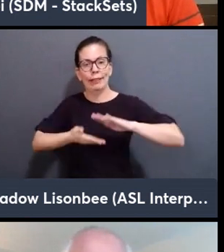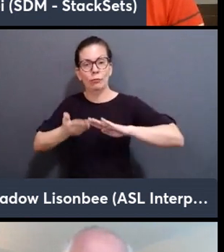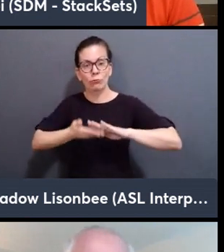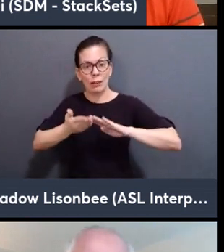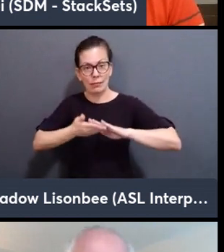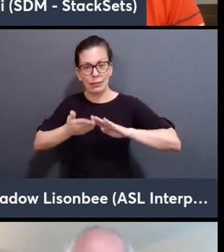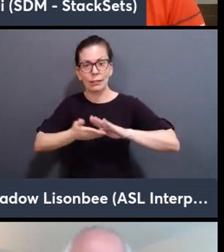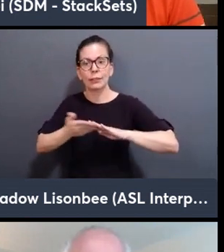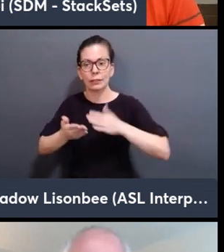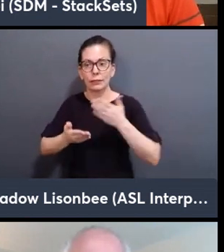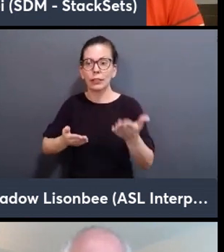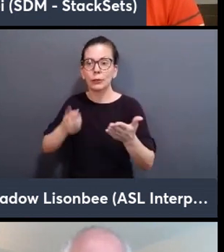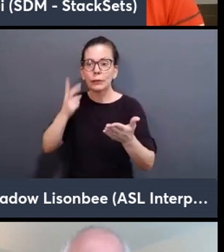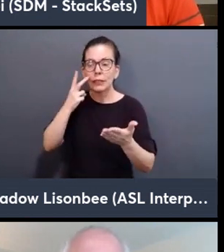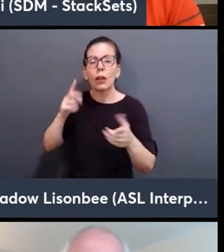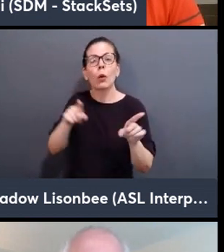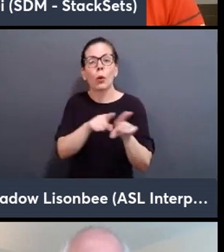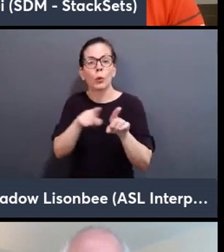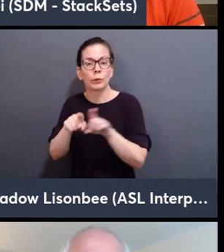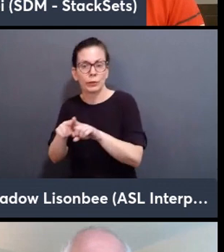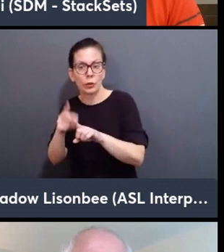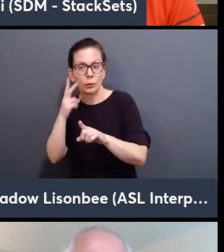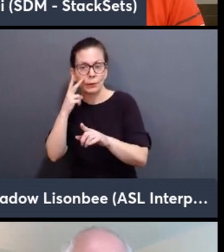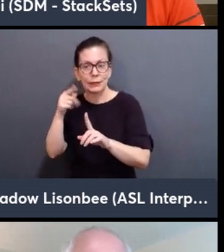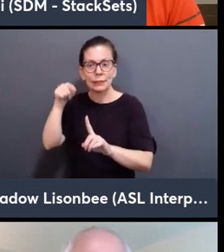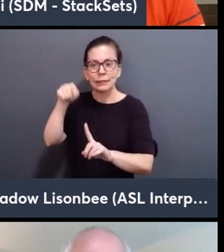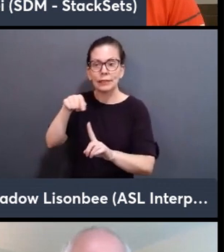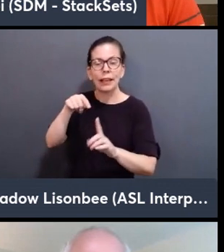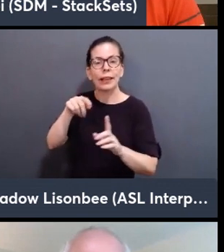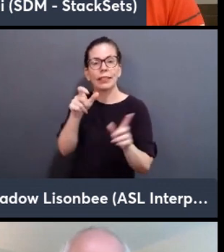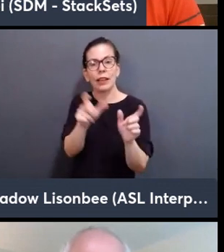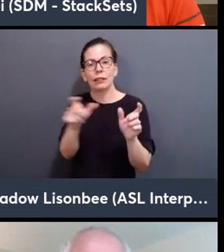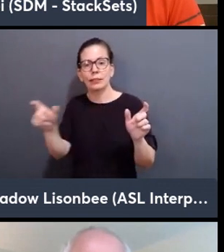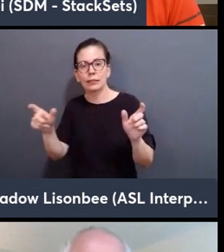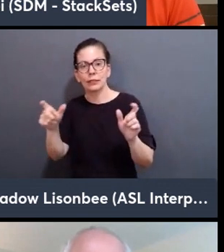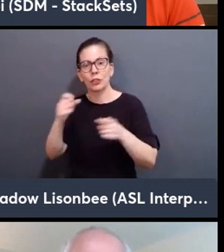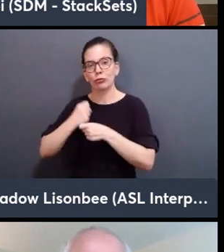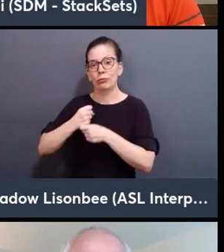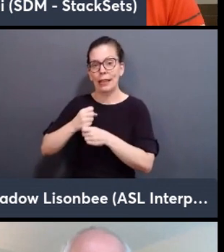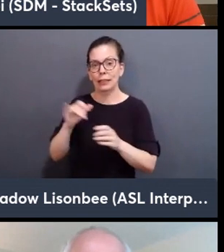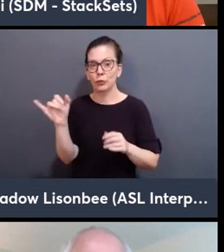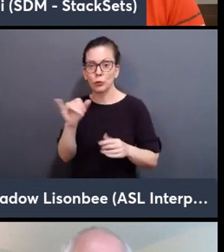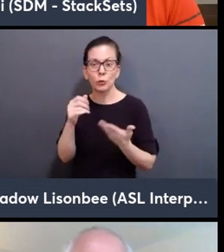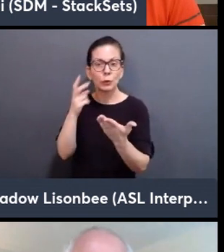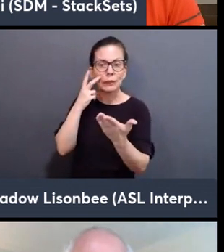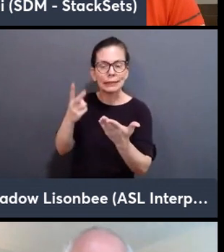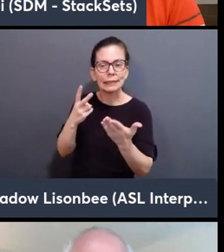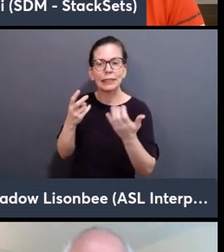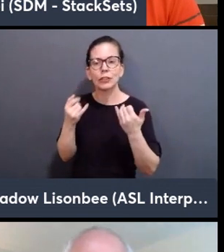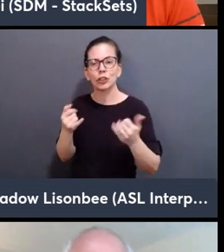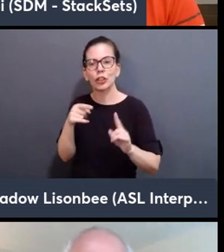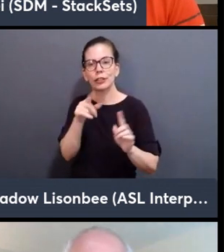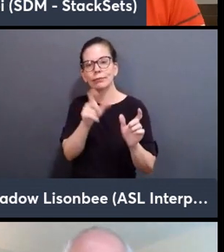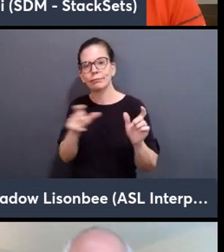and you can also see what stack instances are being created. You can see that currently there are four stack instance.